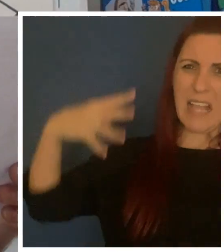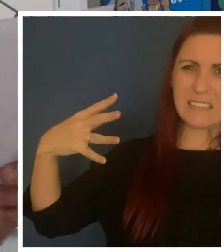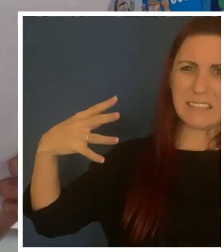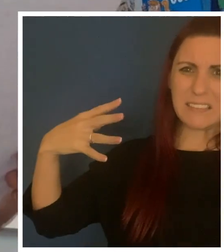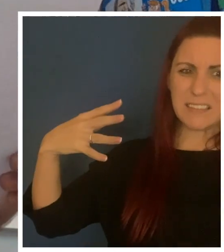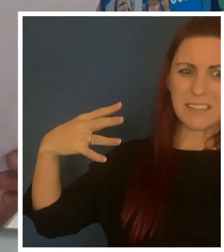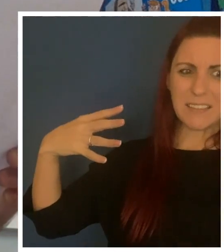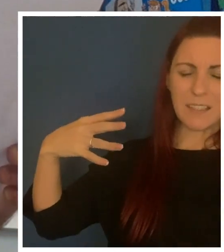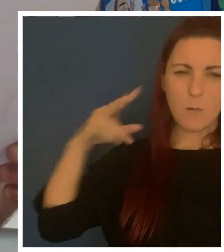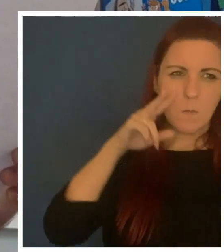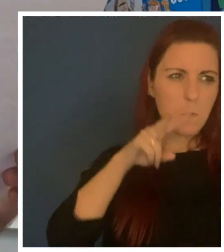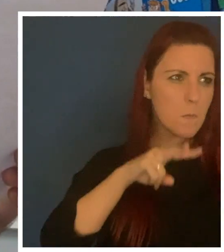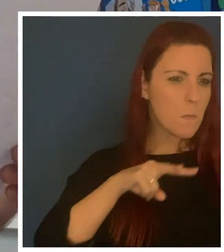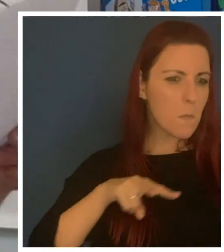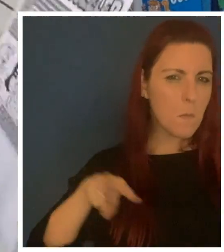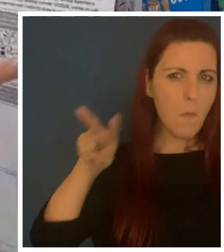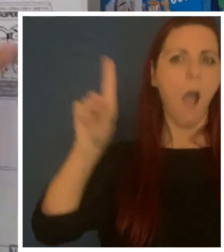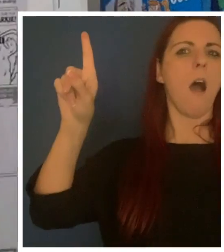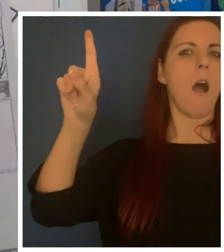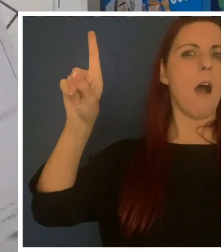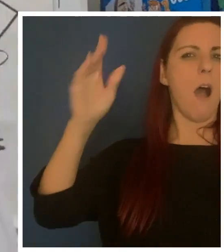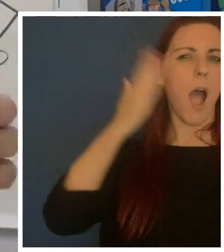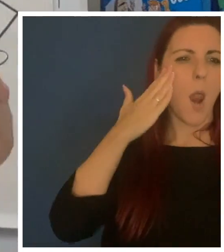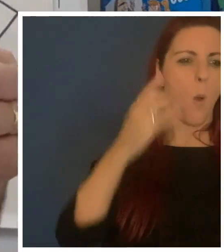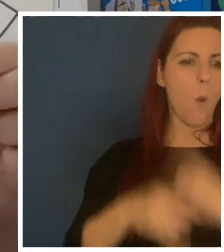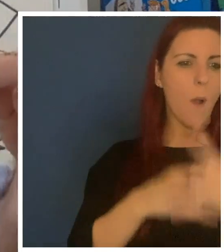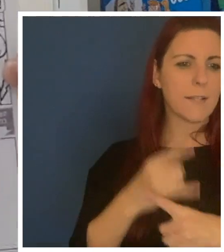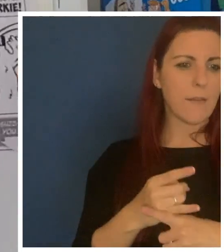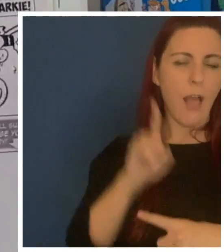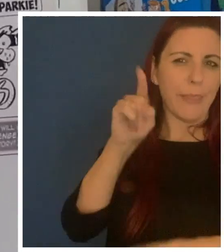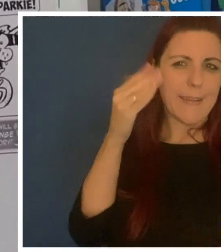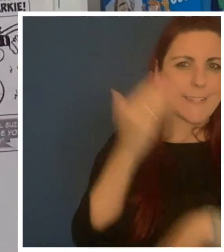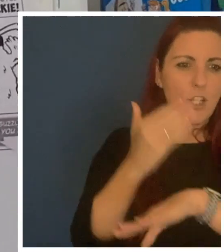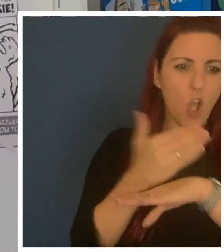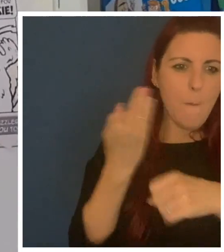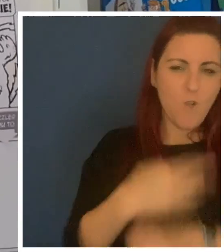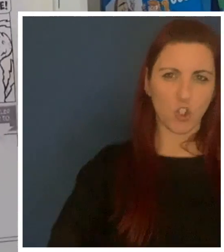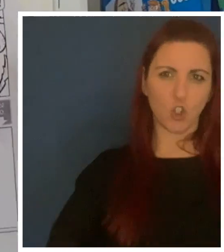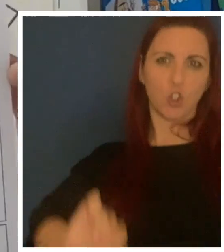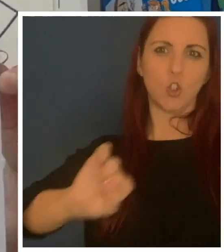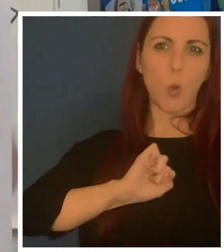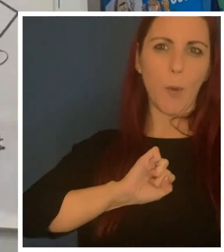And then she looks around and thinks aha, this is a job for Super Sparkie.